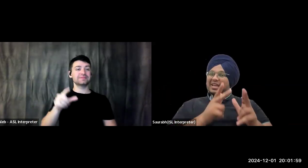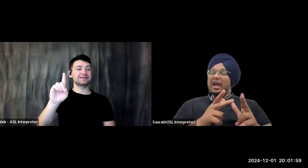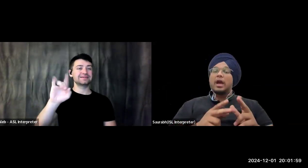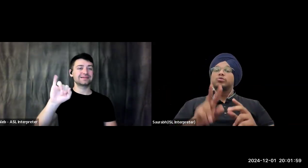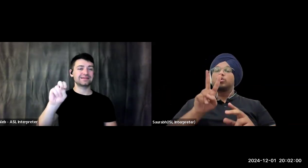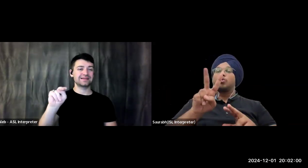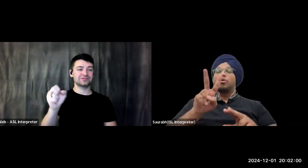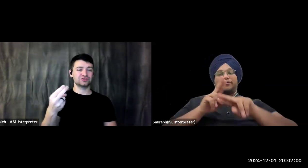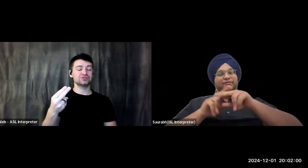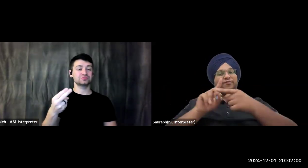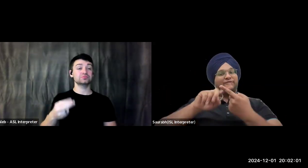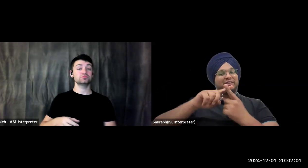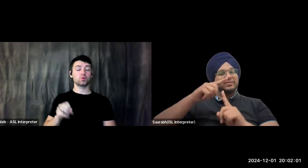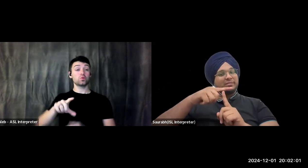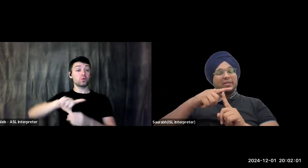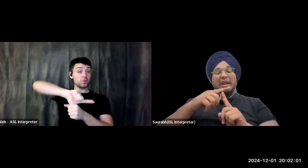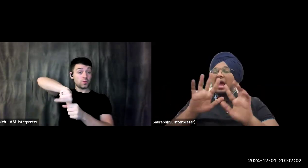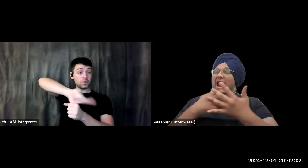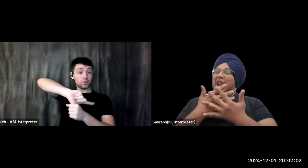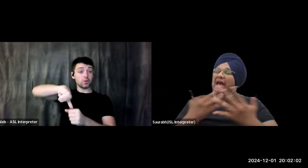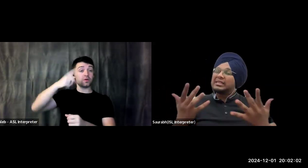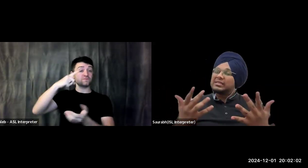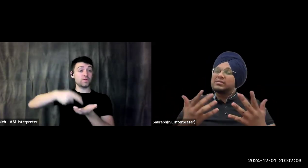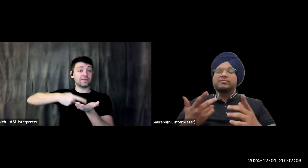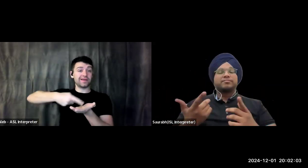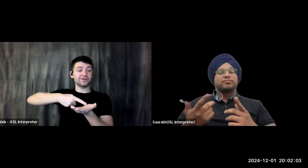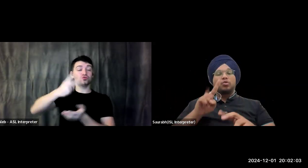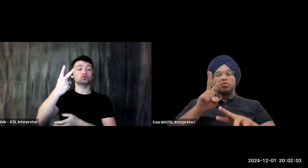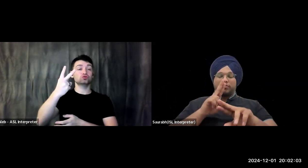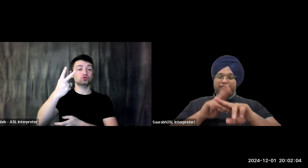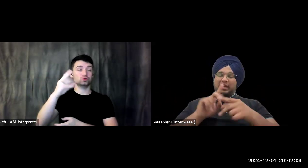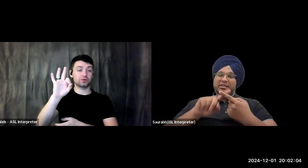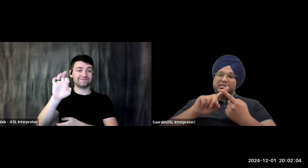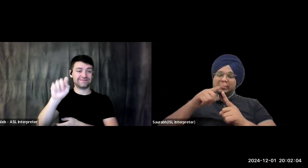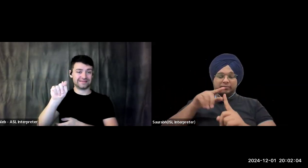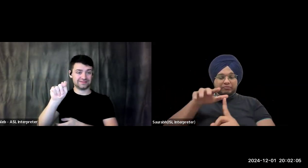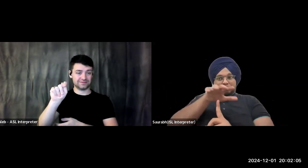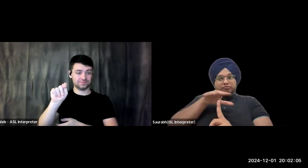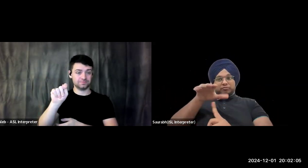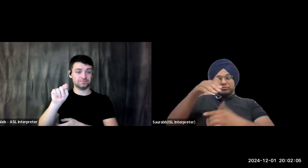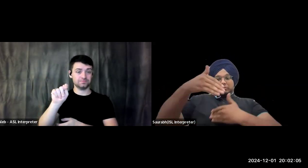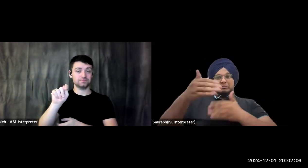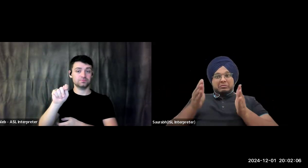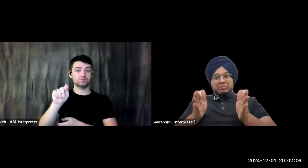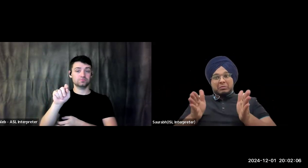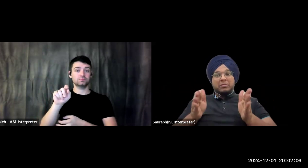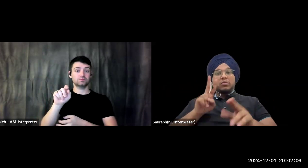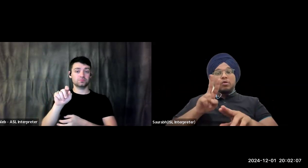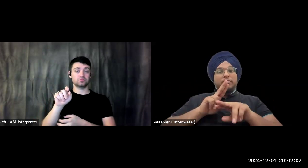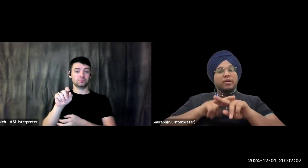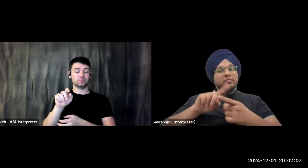So whatever obstacle is there or say in the office okay, whichever is the side.